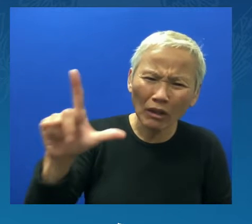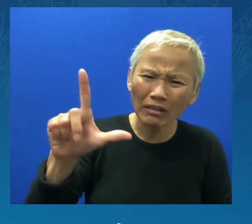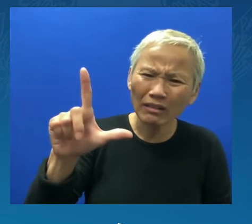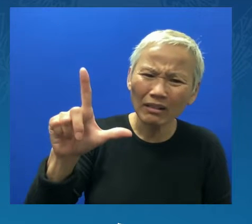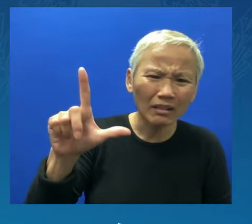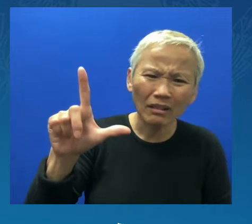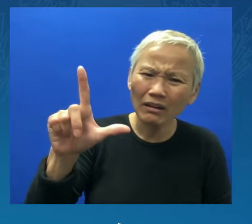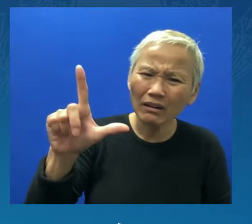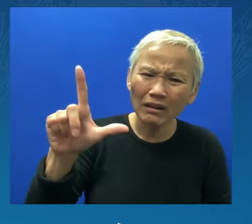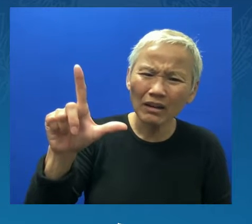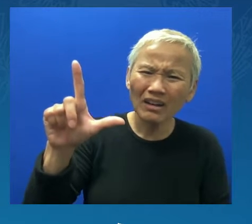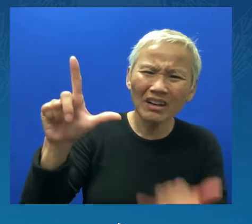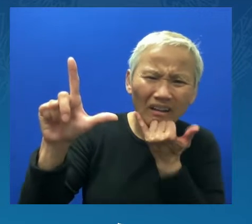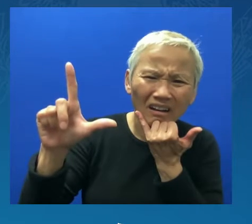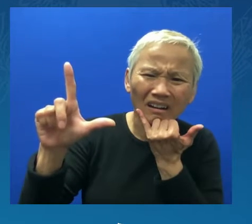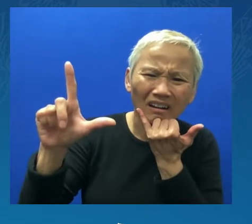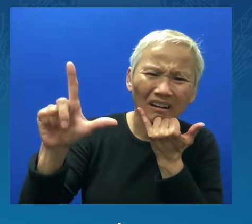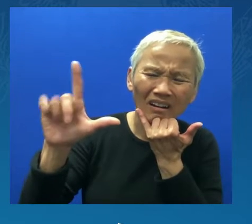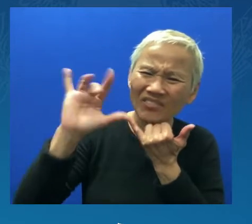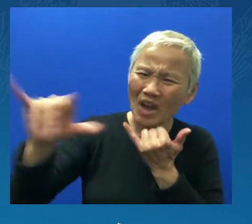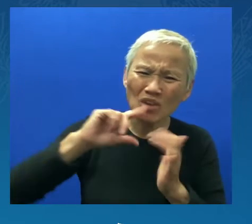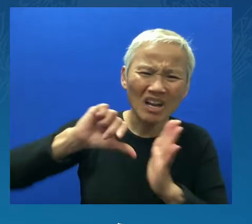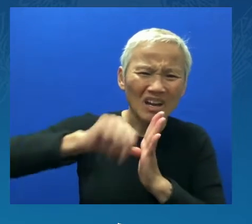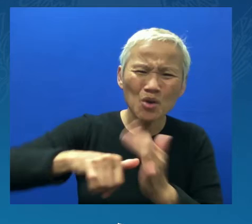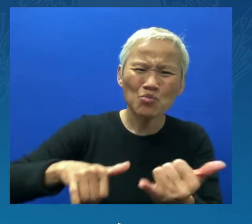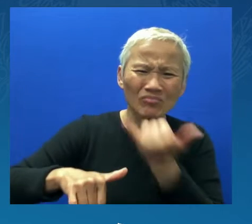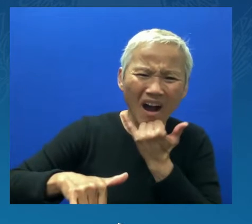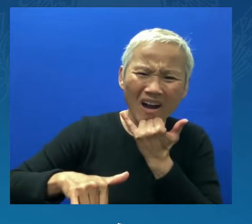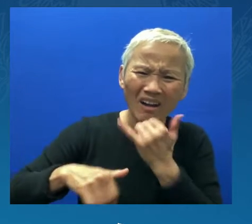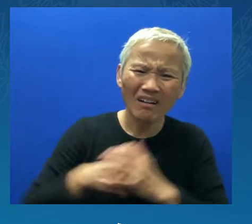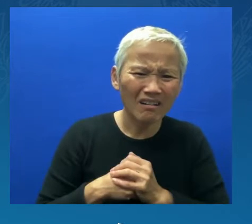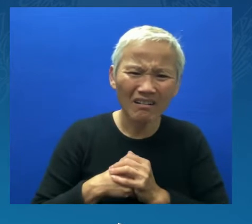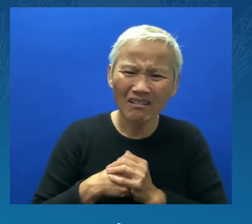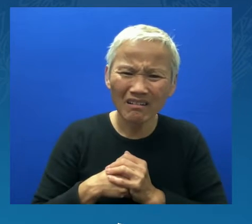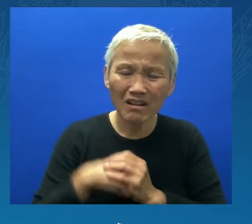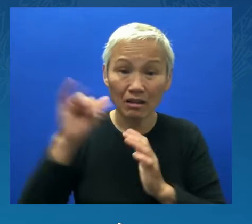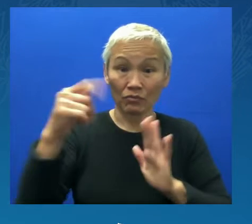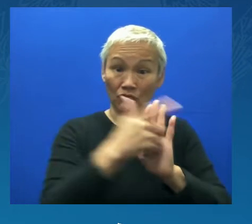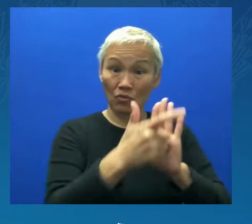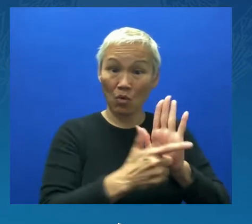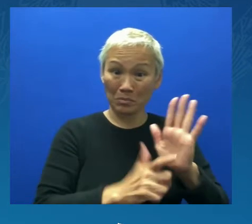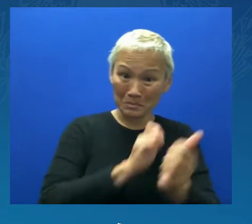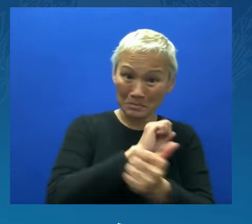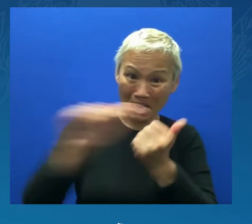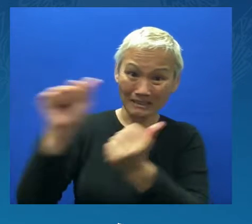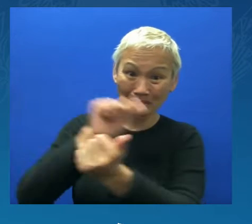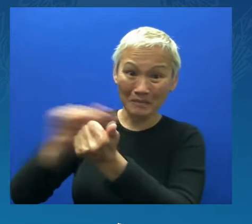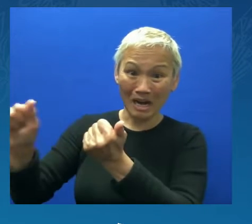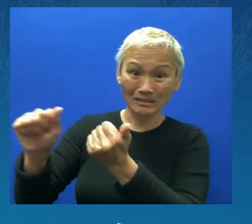And so -- or they're passing laws that say, "Well, there will be an exception if you report it to the police."